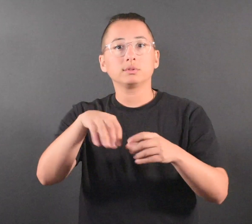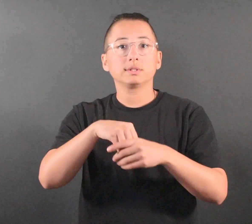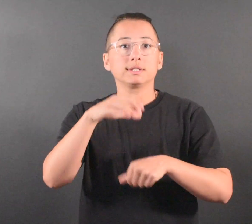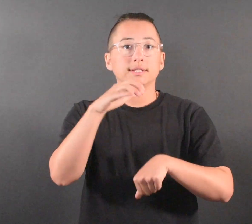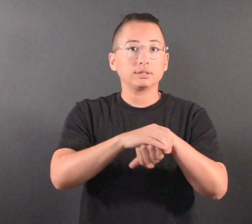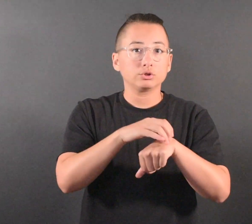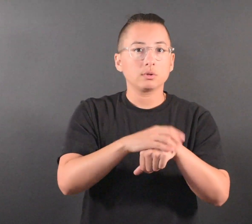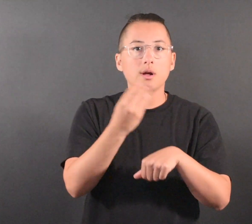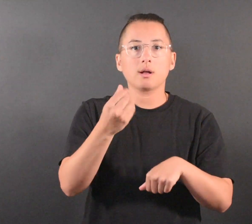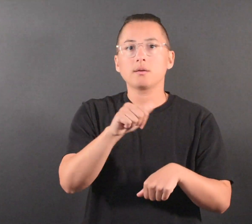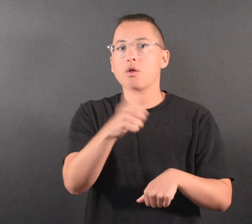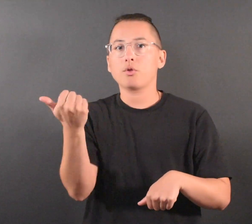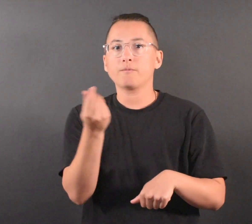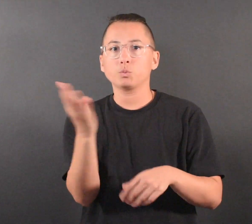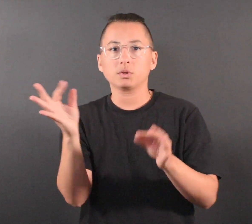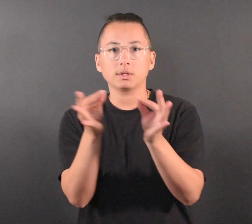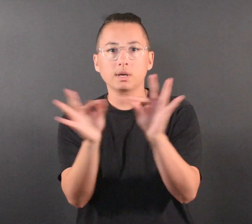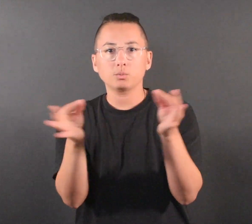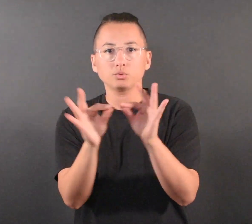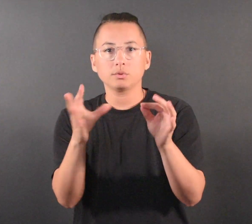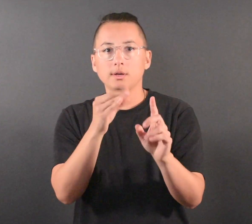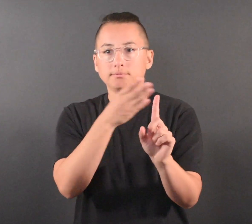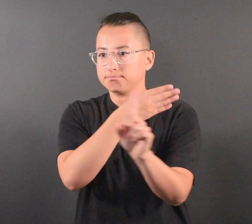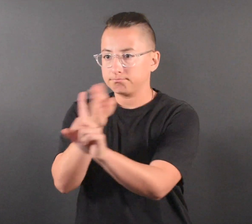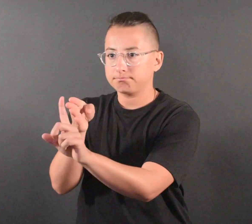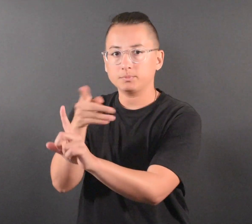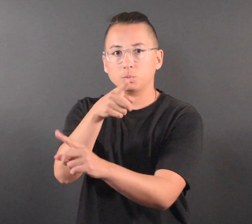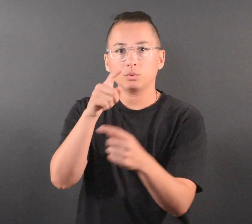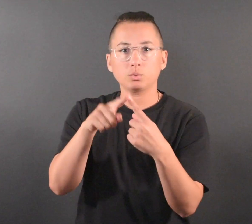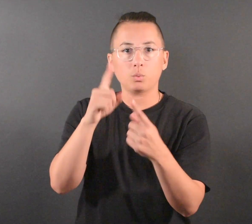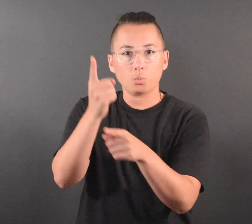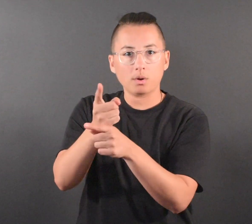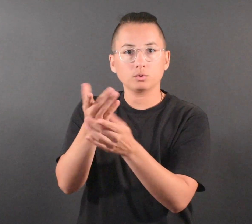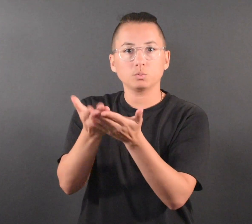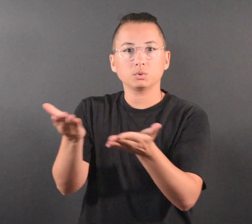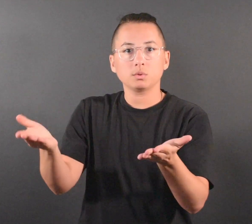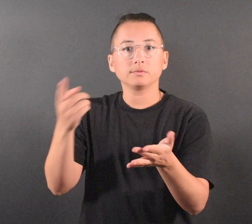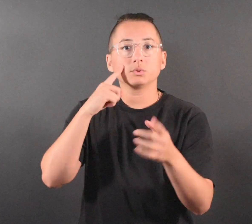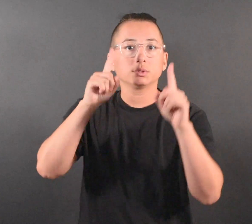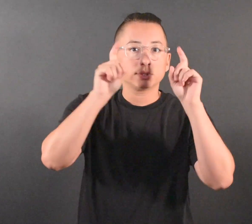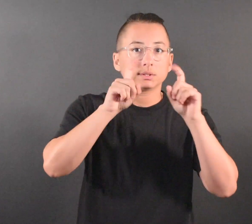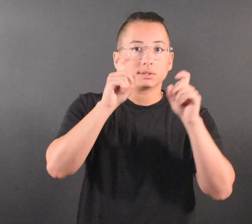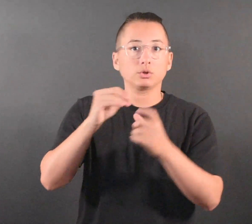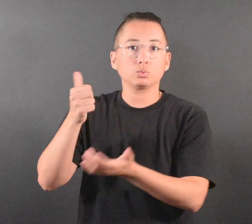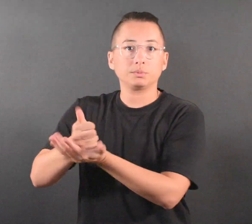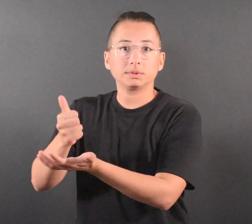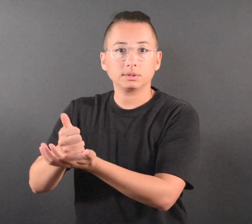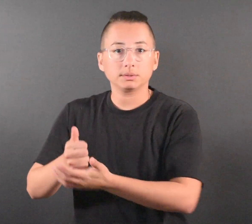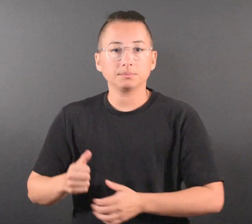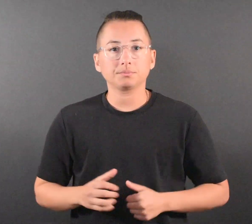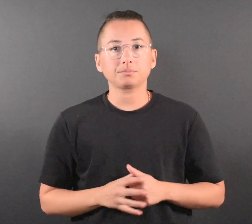questions in English and other languages and to direct you to resources for testing and treatment: